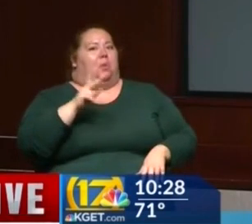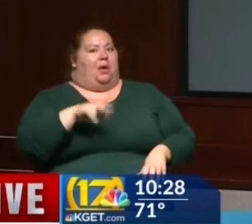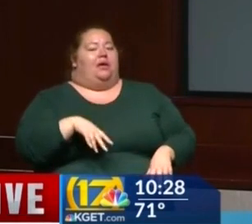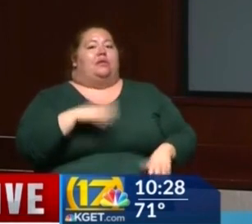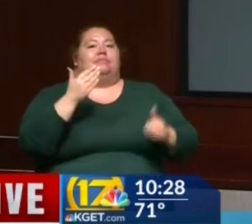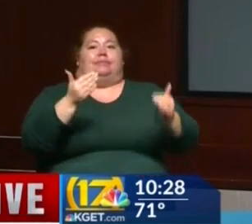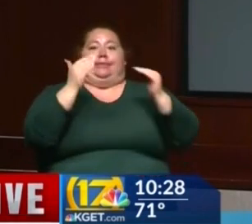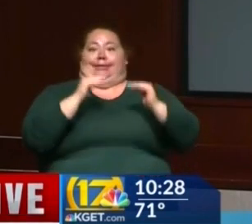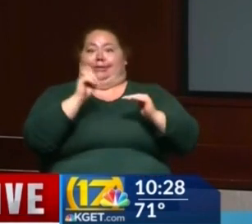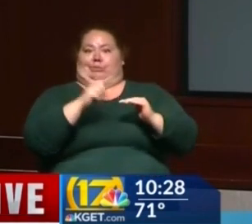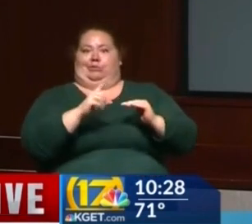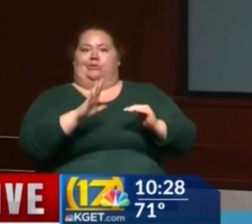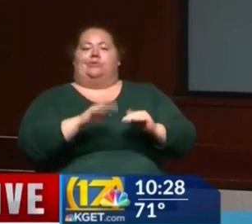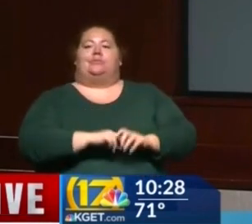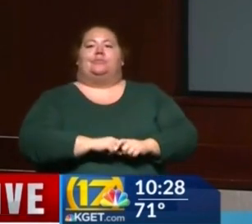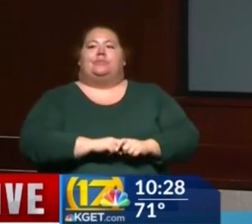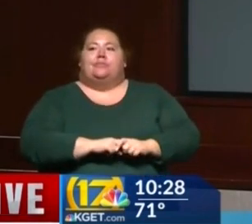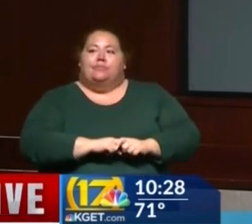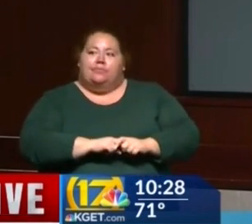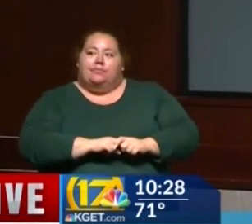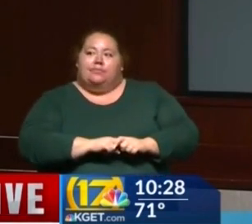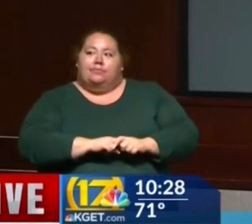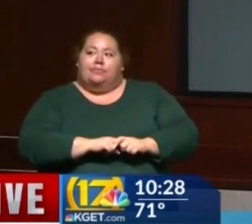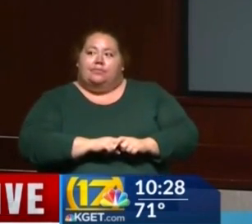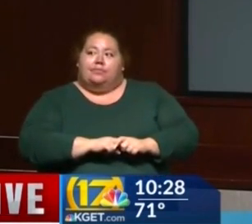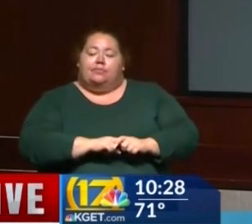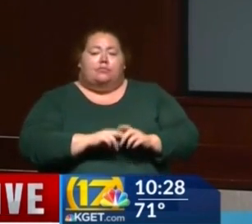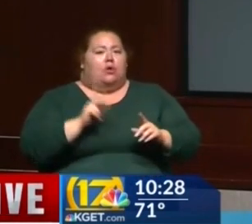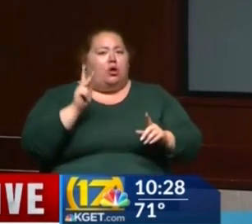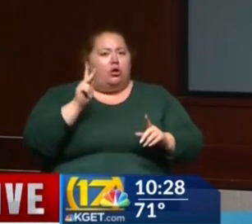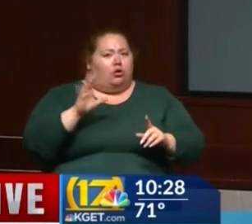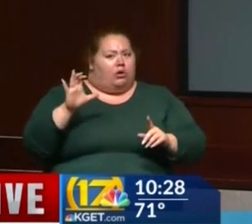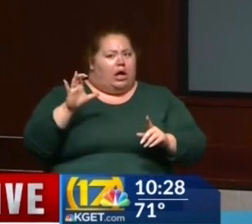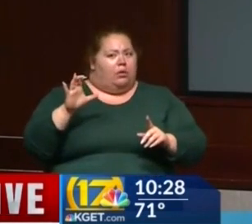DISSATISFACTION ON HOW THEY ARE DOING CASE RATE ADJUSTMENTS?